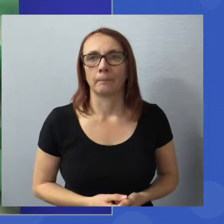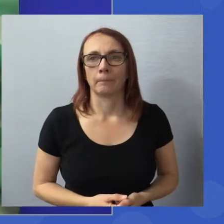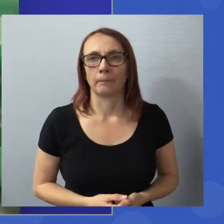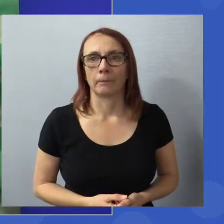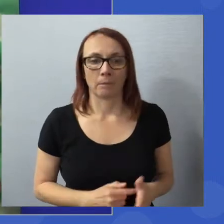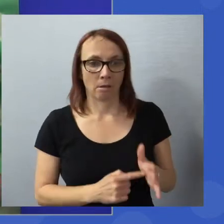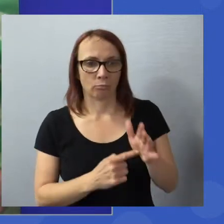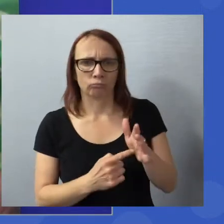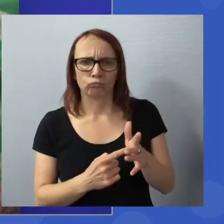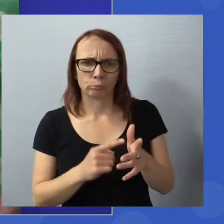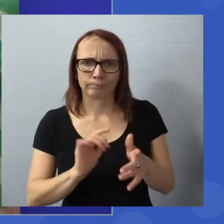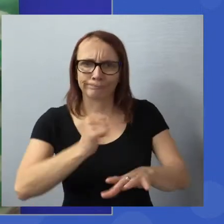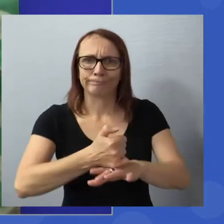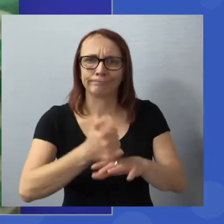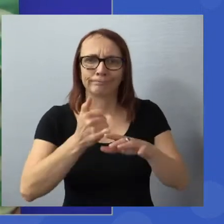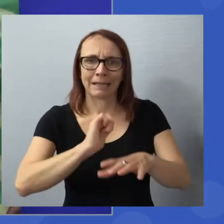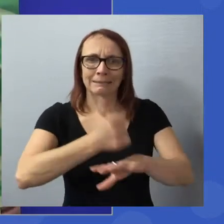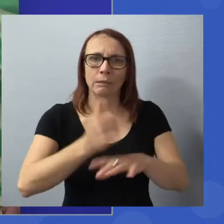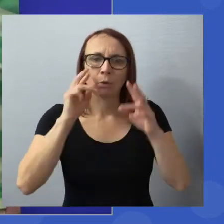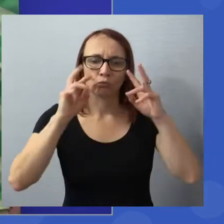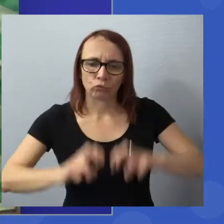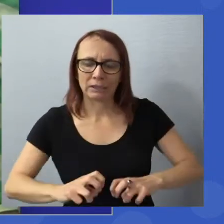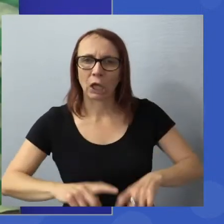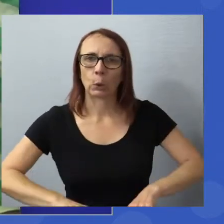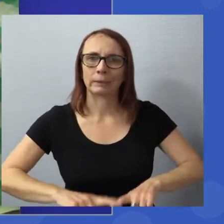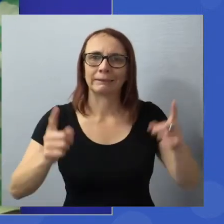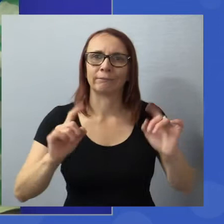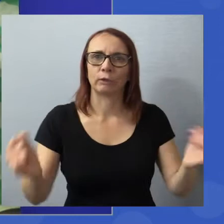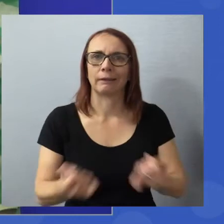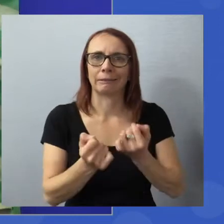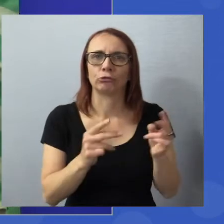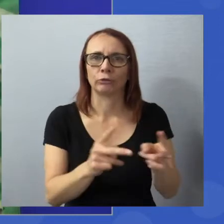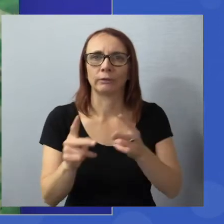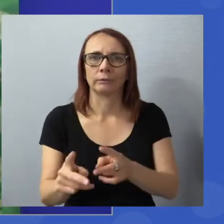research into different forms of renewable energy and it could reduce